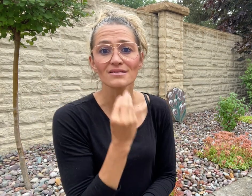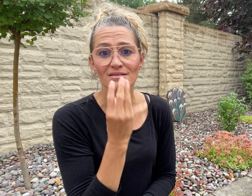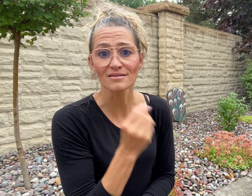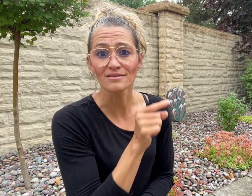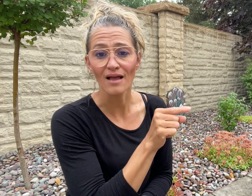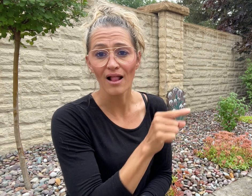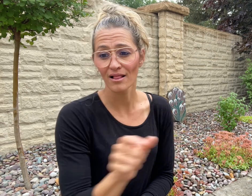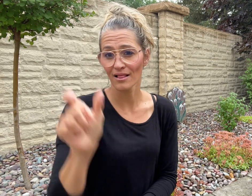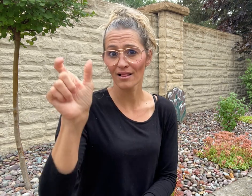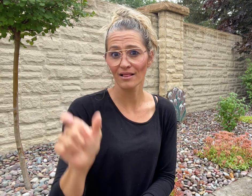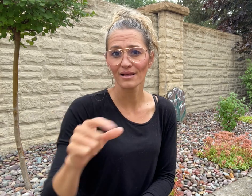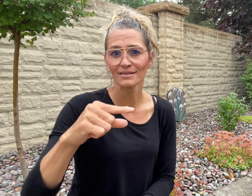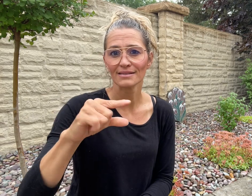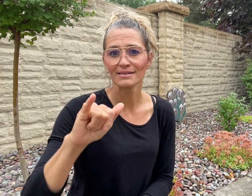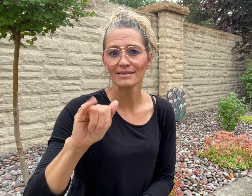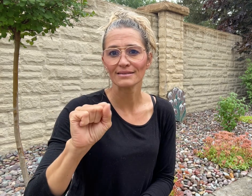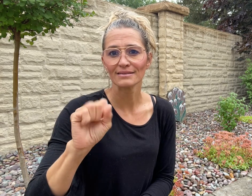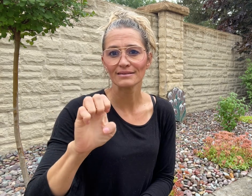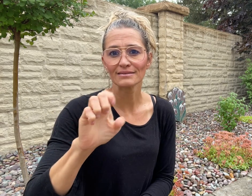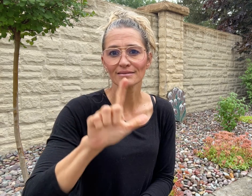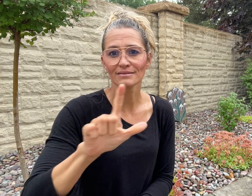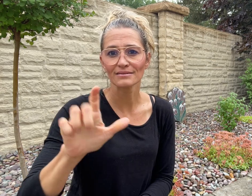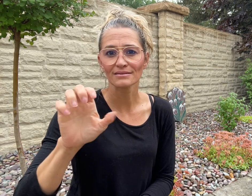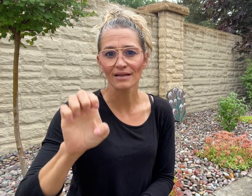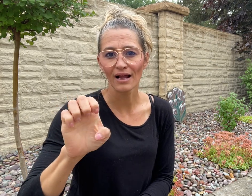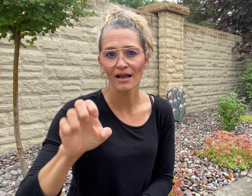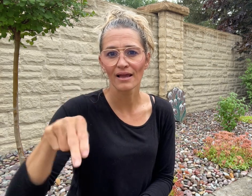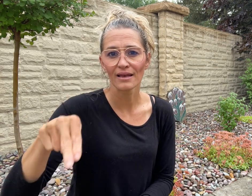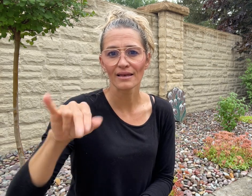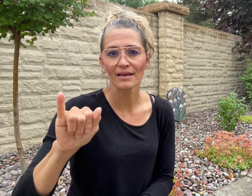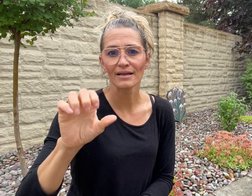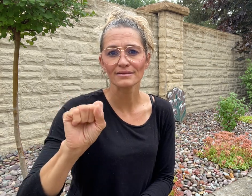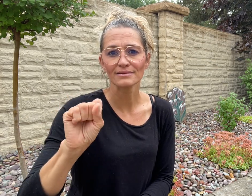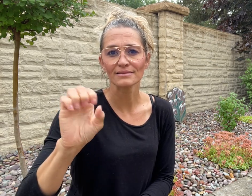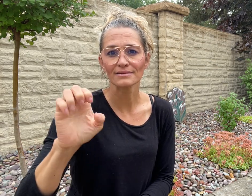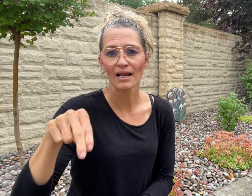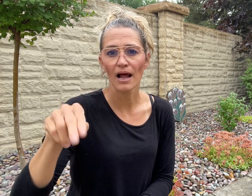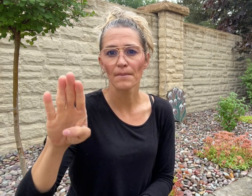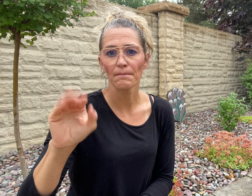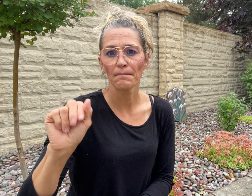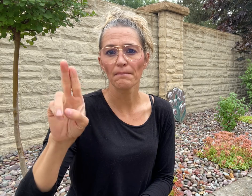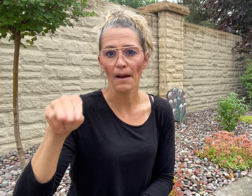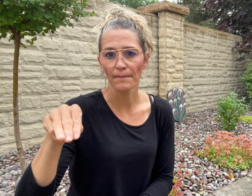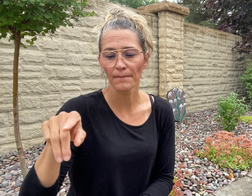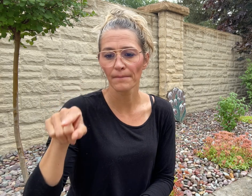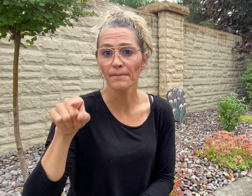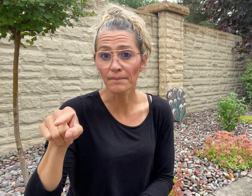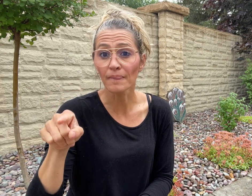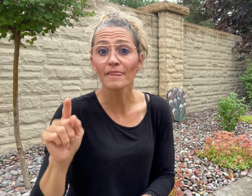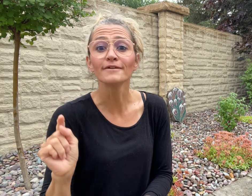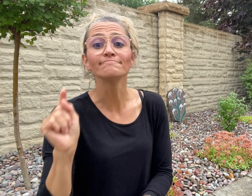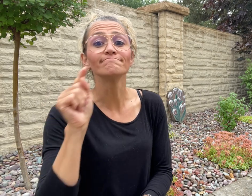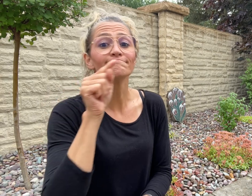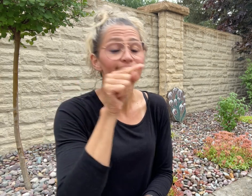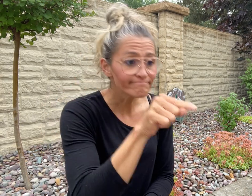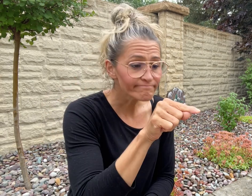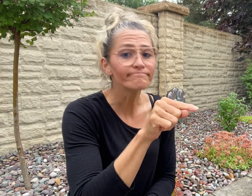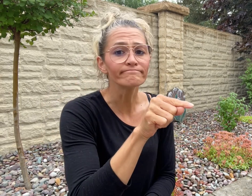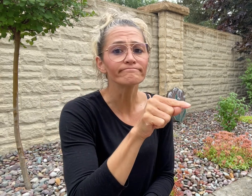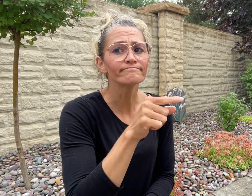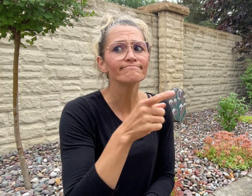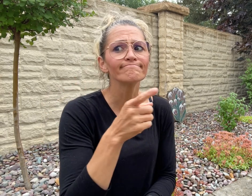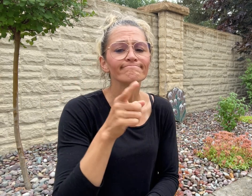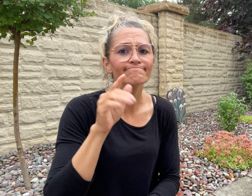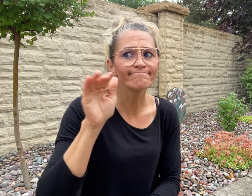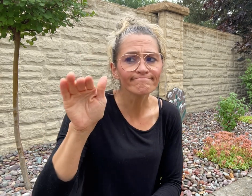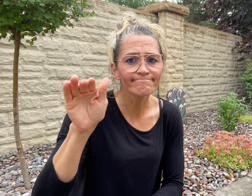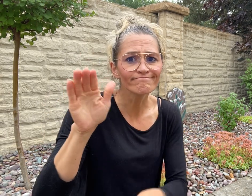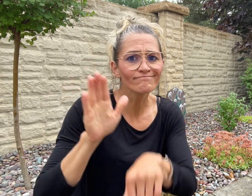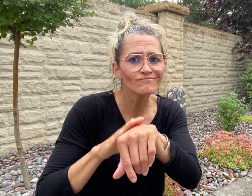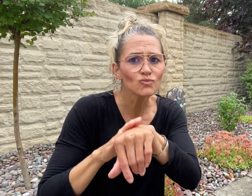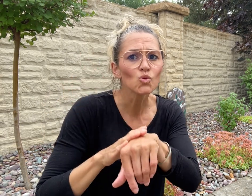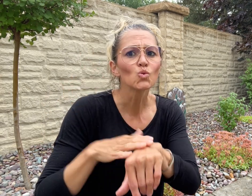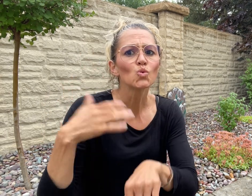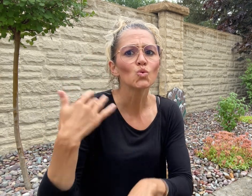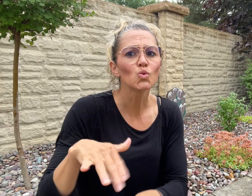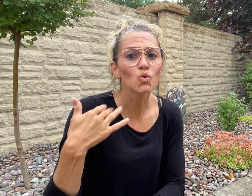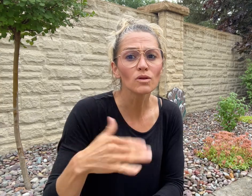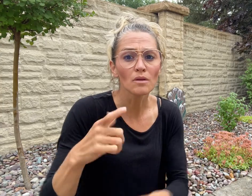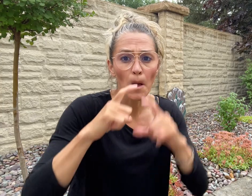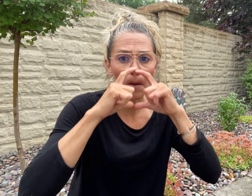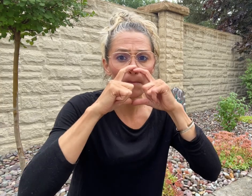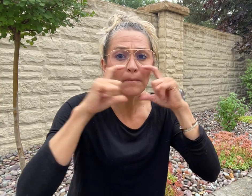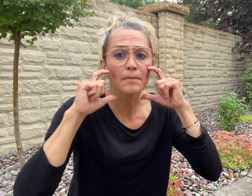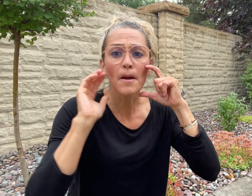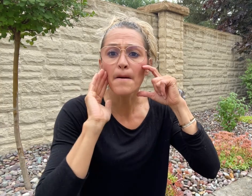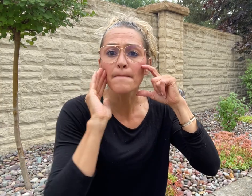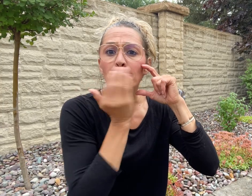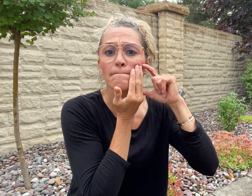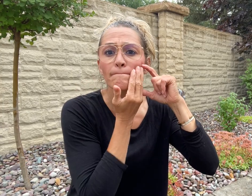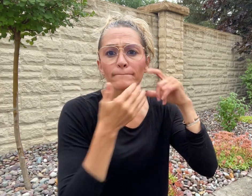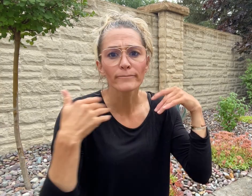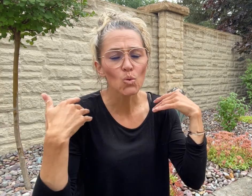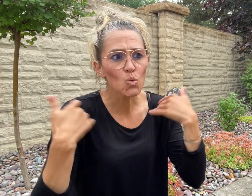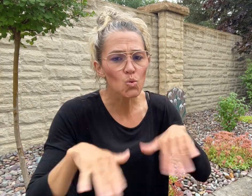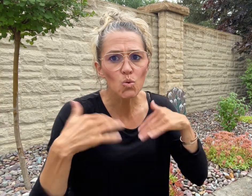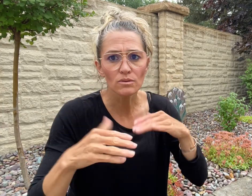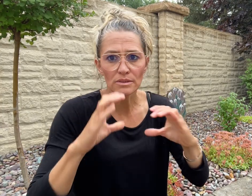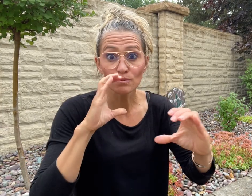Giselle Nissenbaum shared that face mask have caused